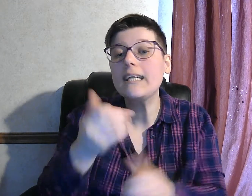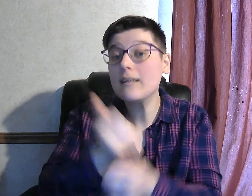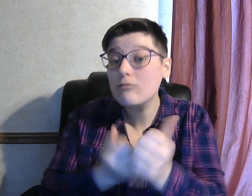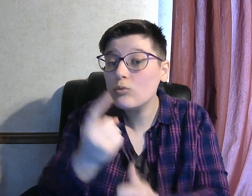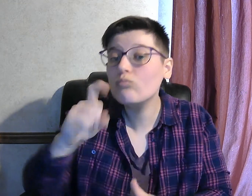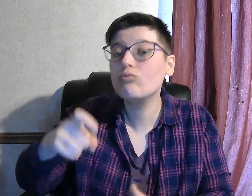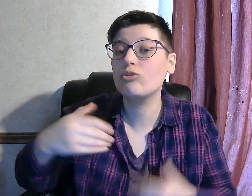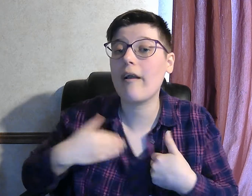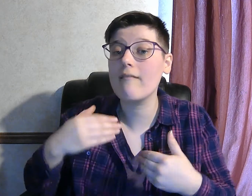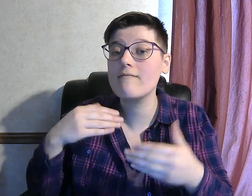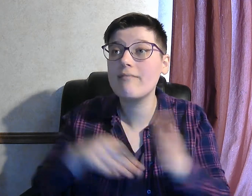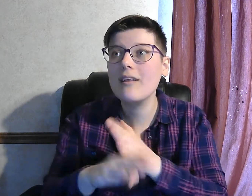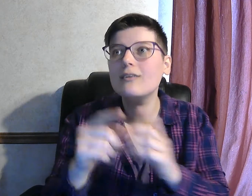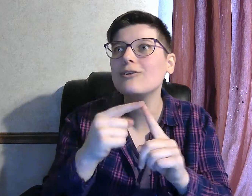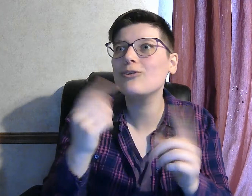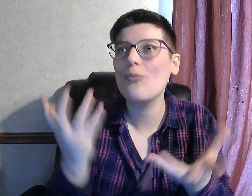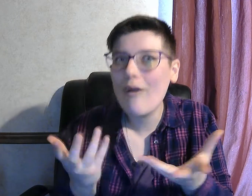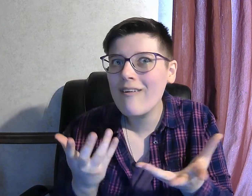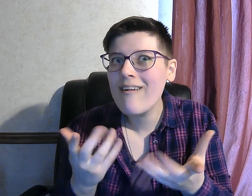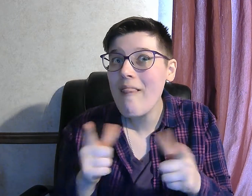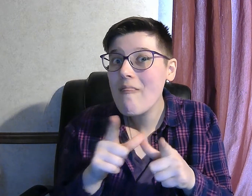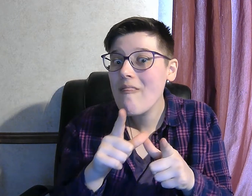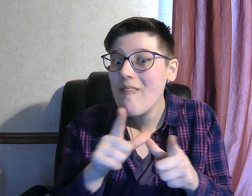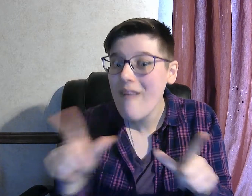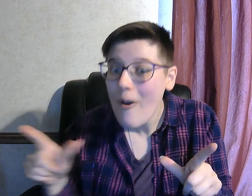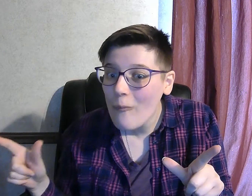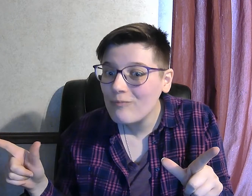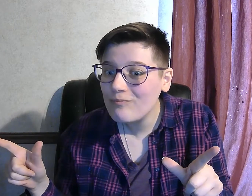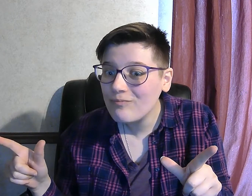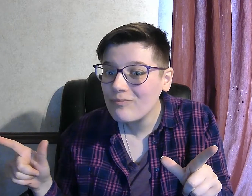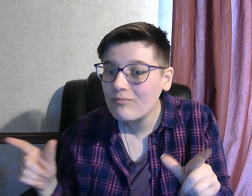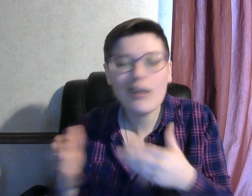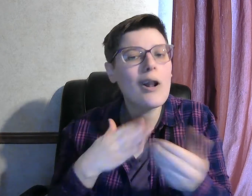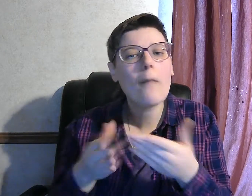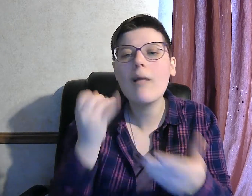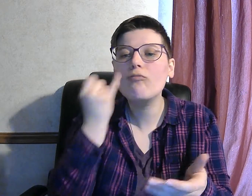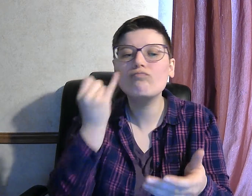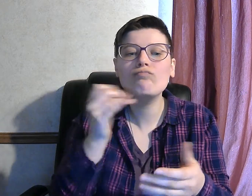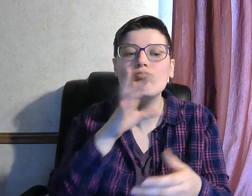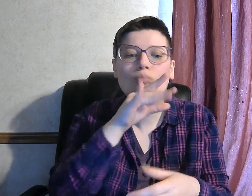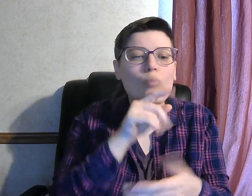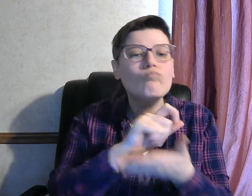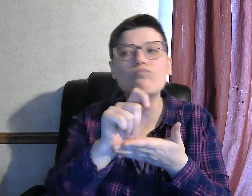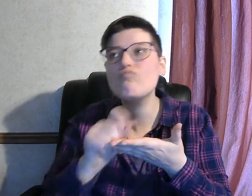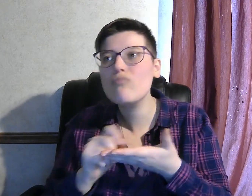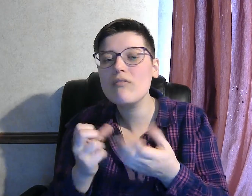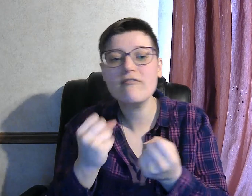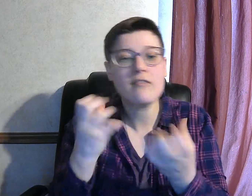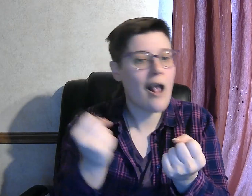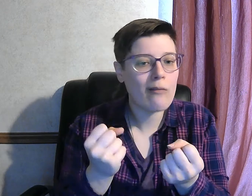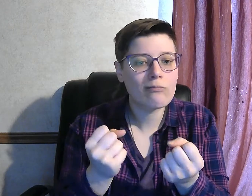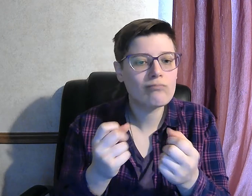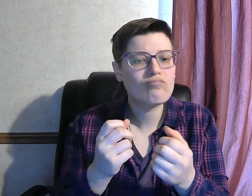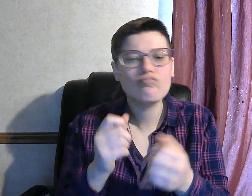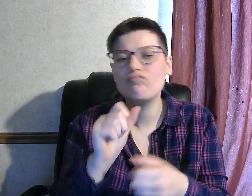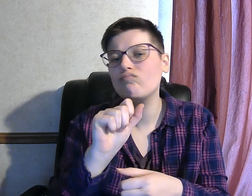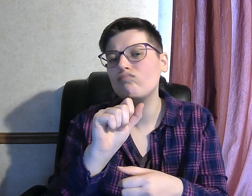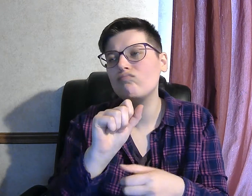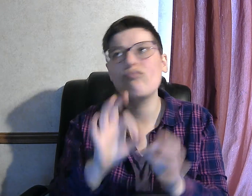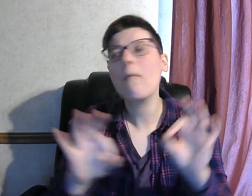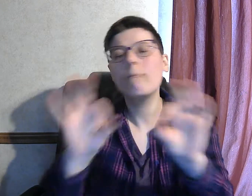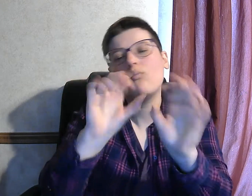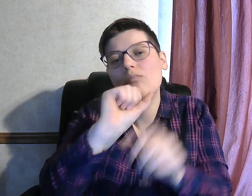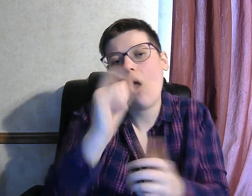That directly entails that everyone should access to language, whether spoken, written, or signed.